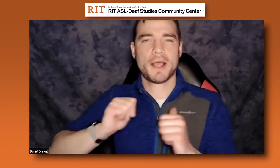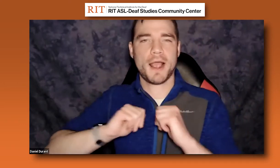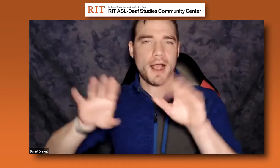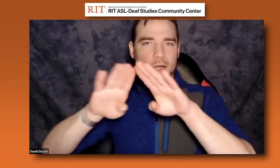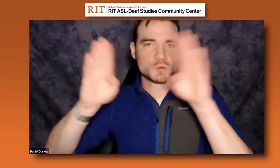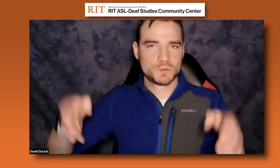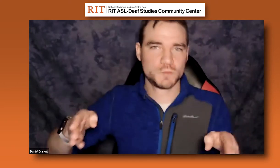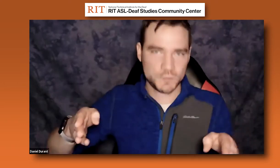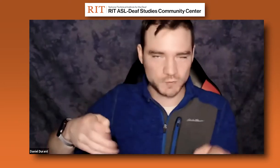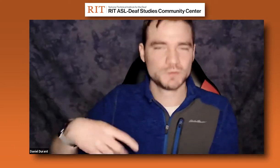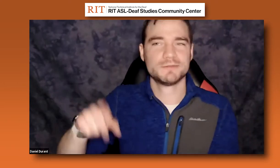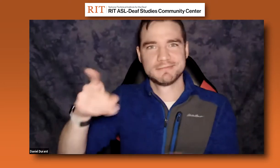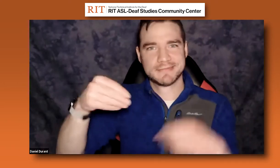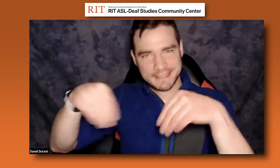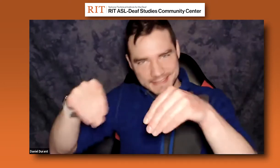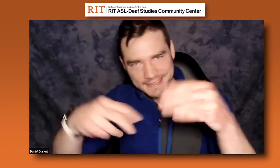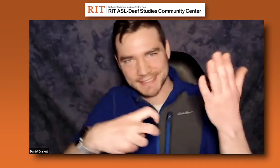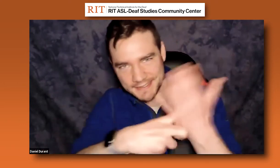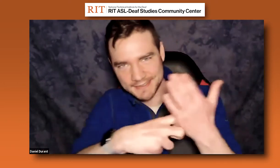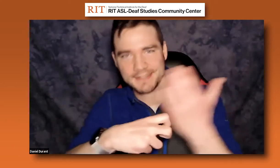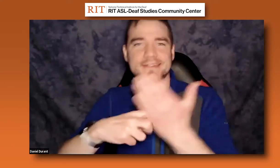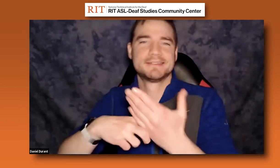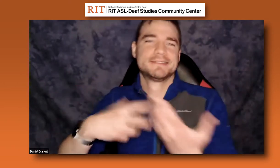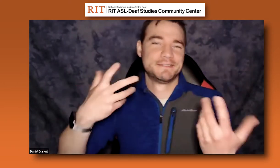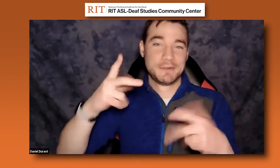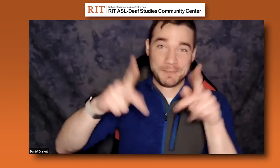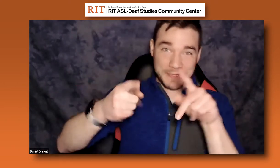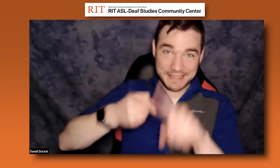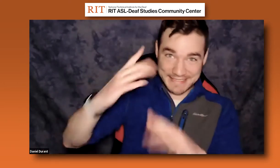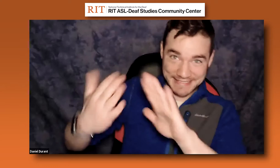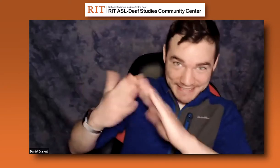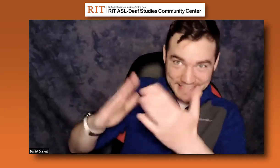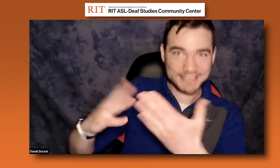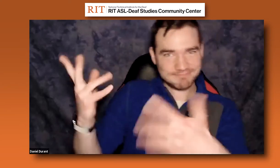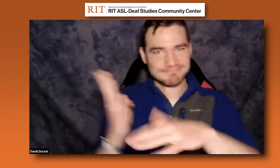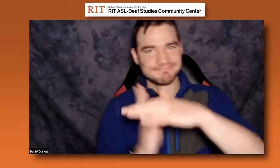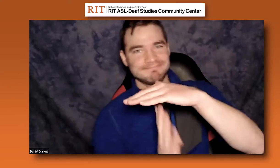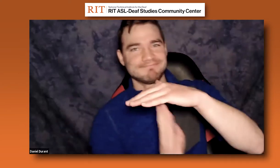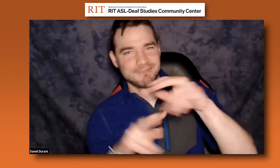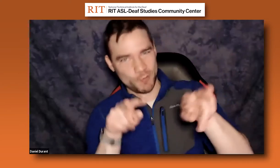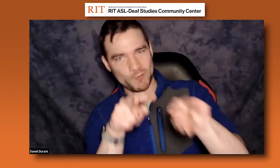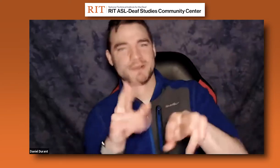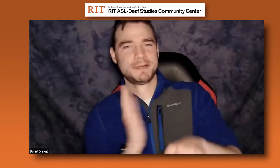It's called The Playhouse. They sold tickets. People actually from the community came